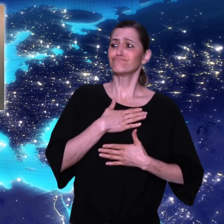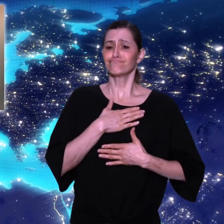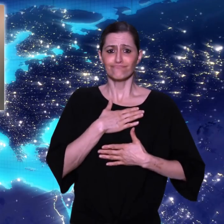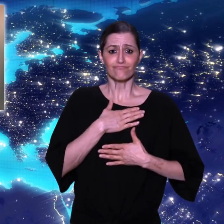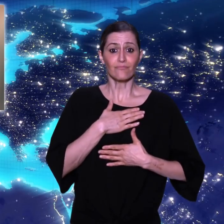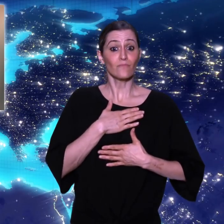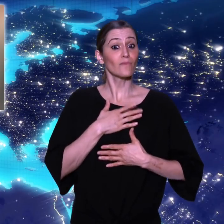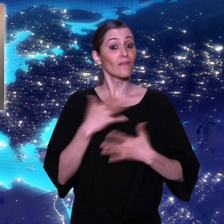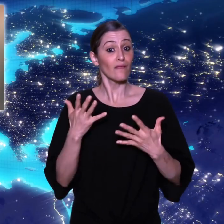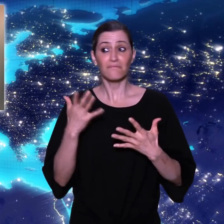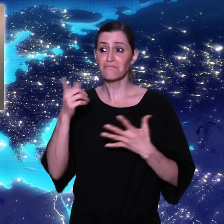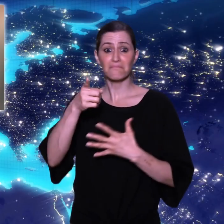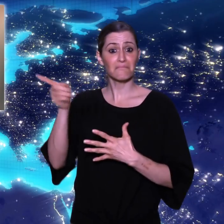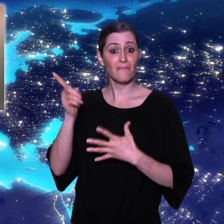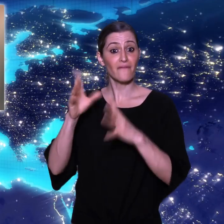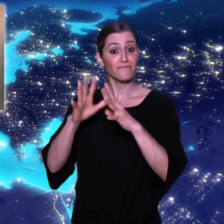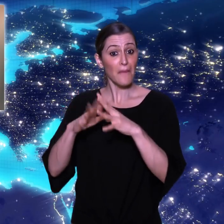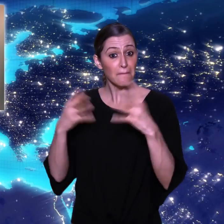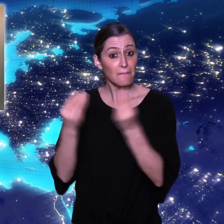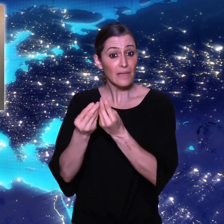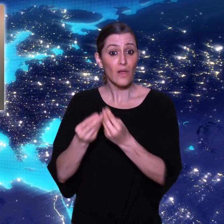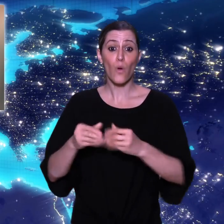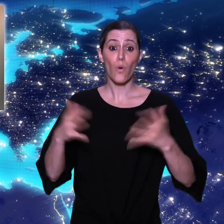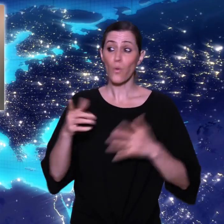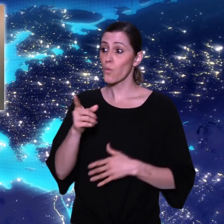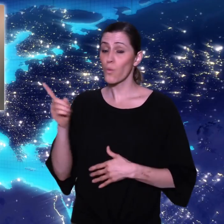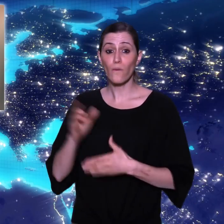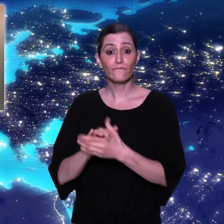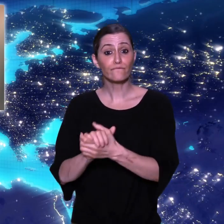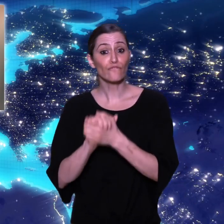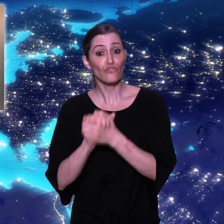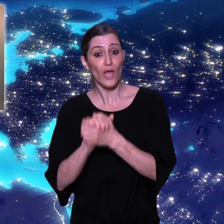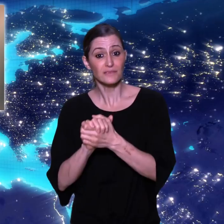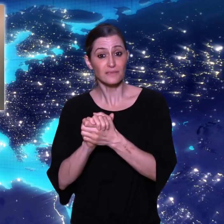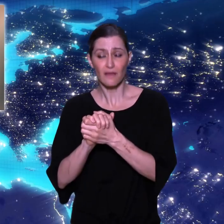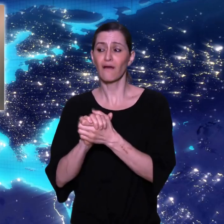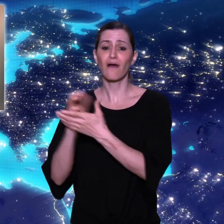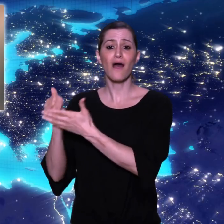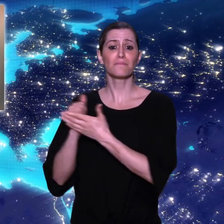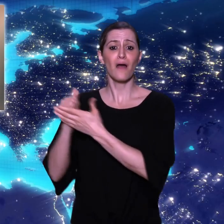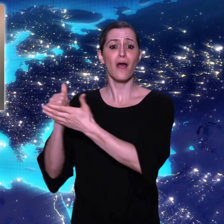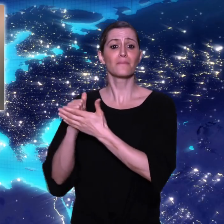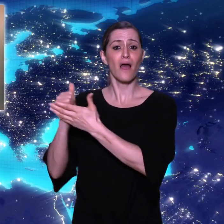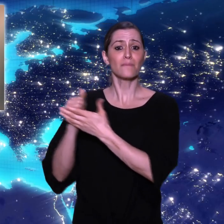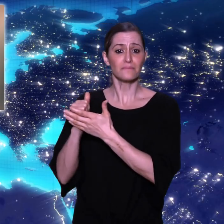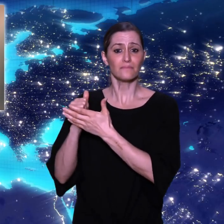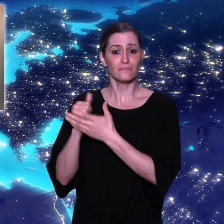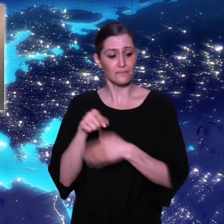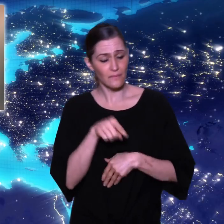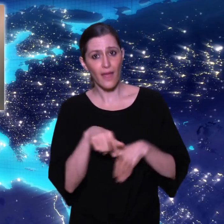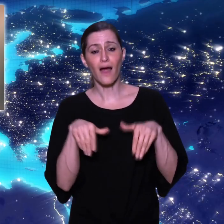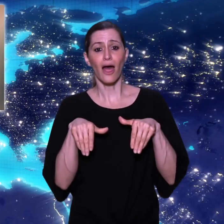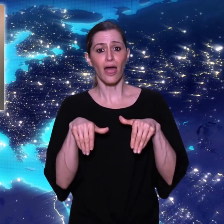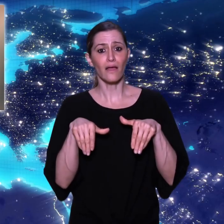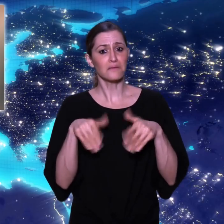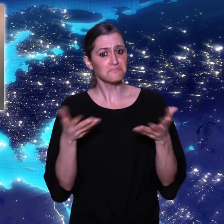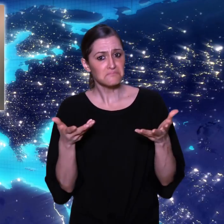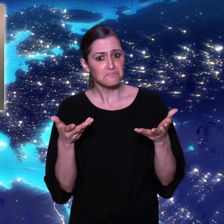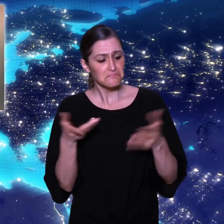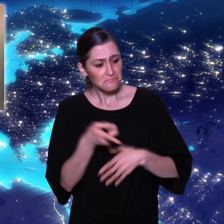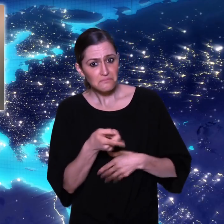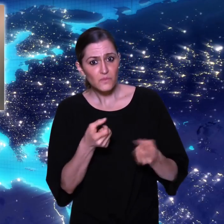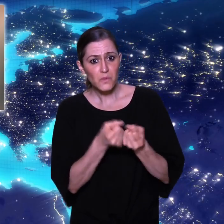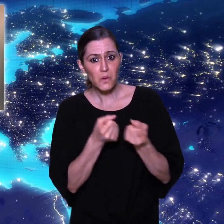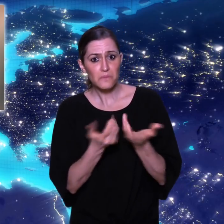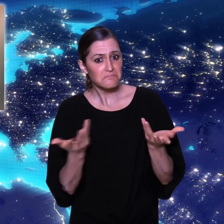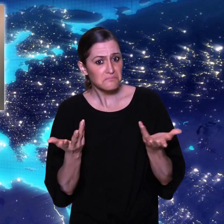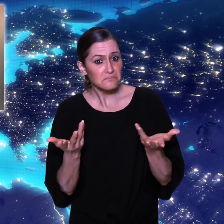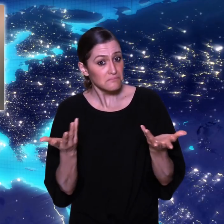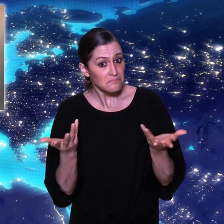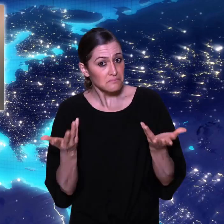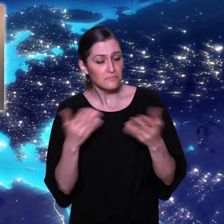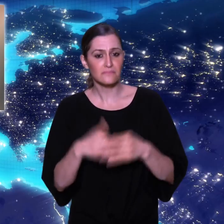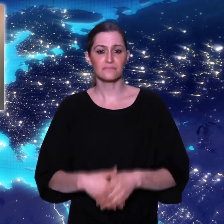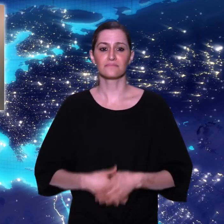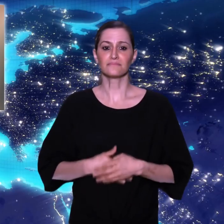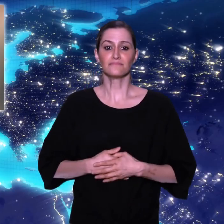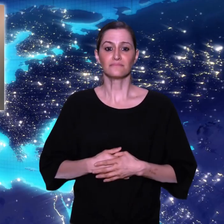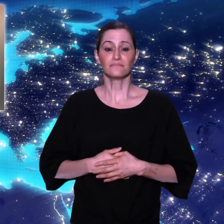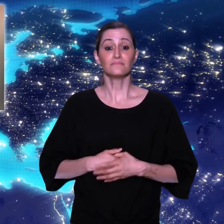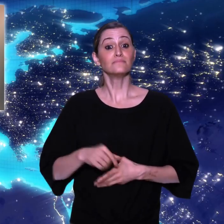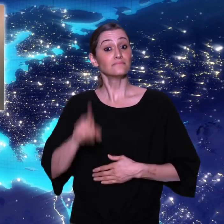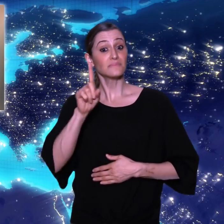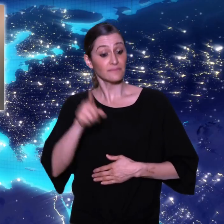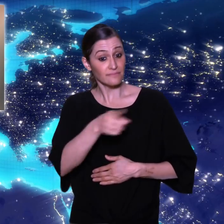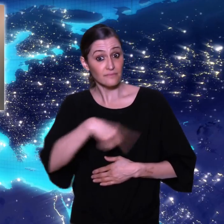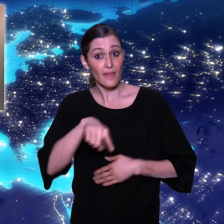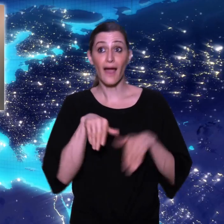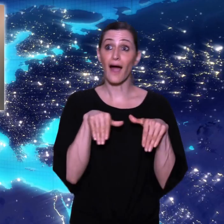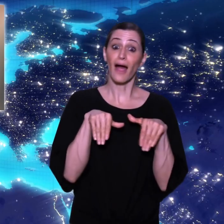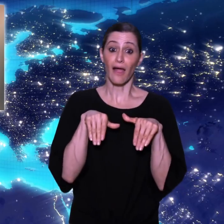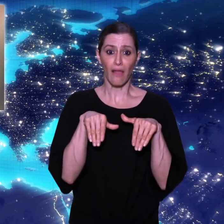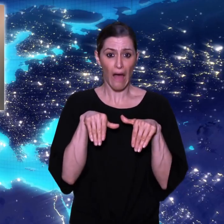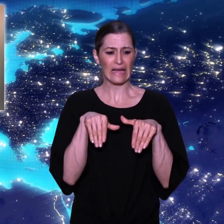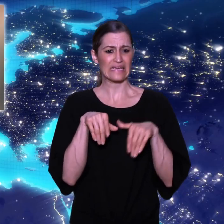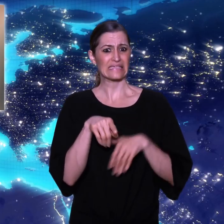One way to help dogs experiencing stress from